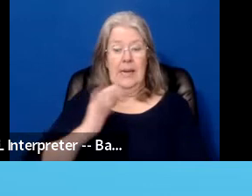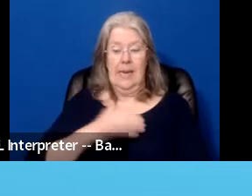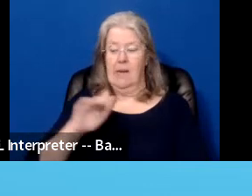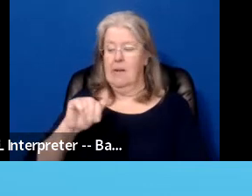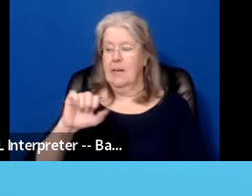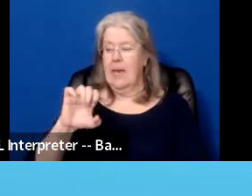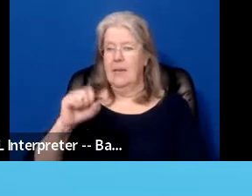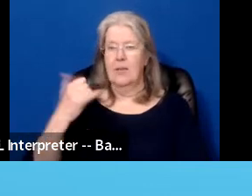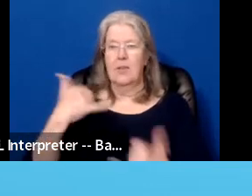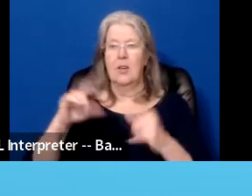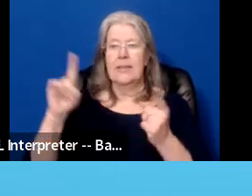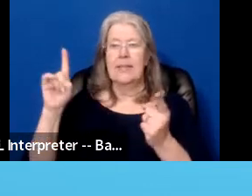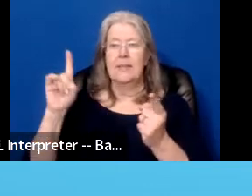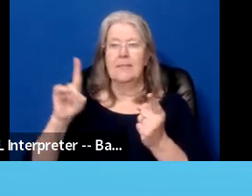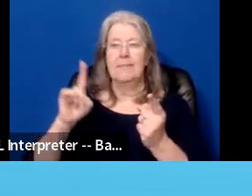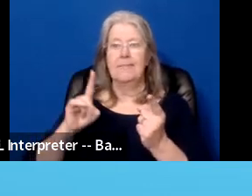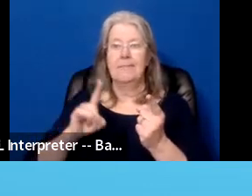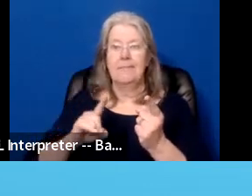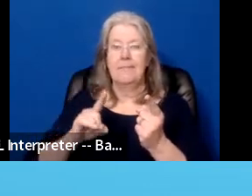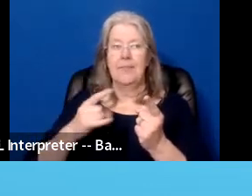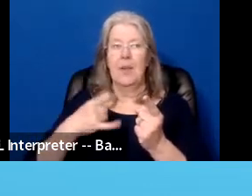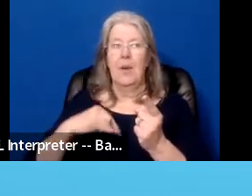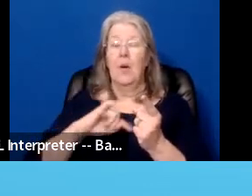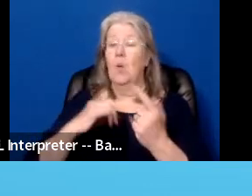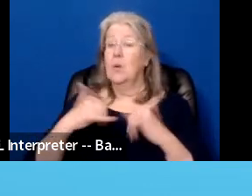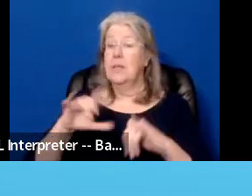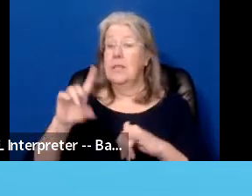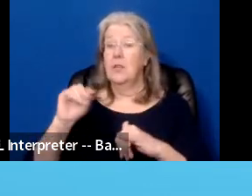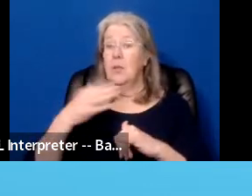that we are still doing well, here in the Midwest.